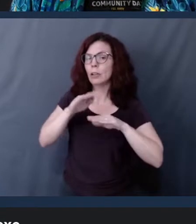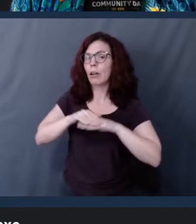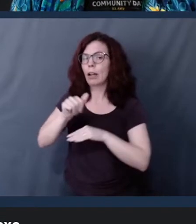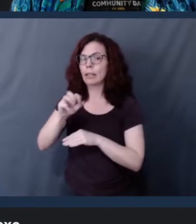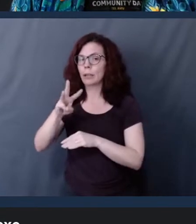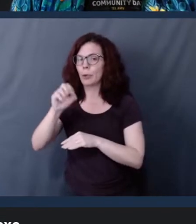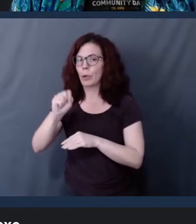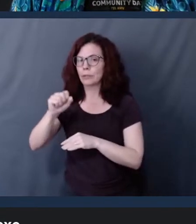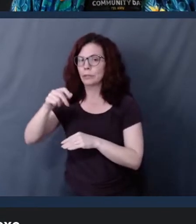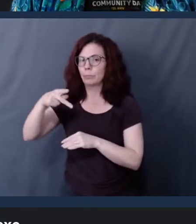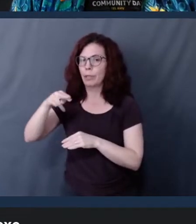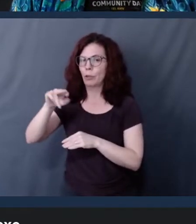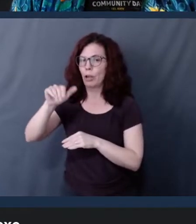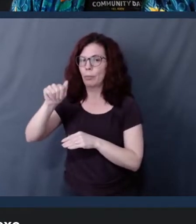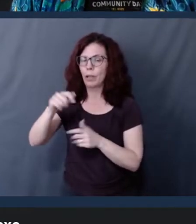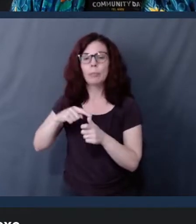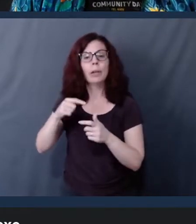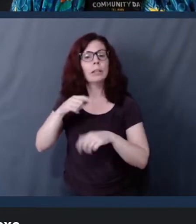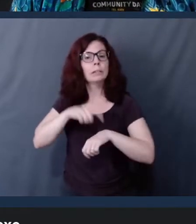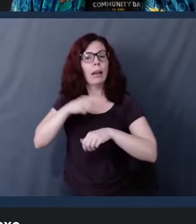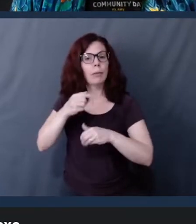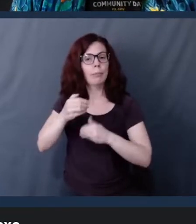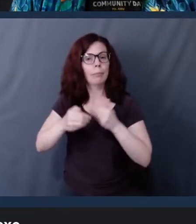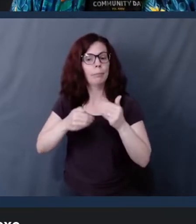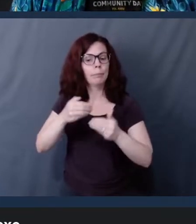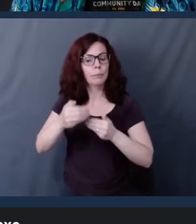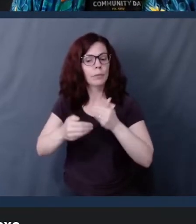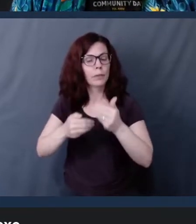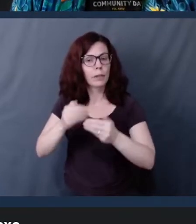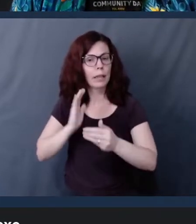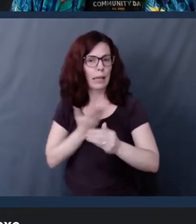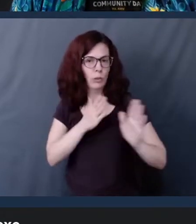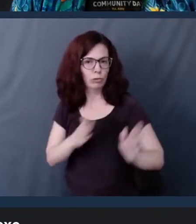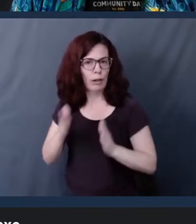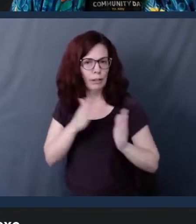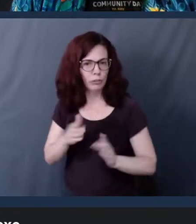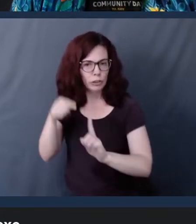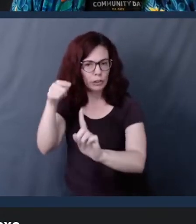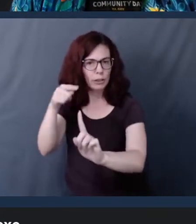But over time, what we, in terms of our strategy, what we want to do is we want to work